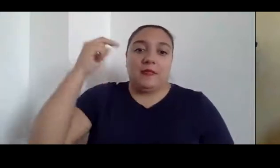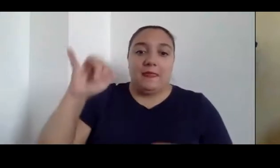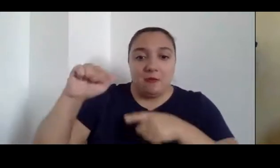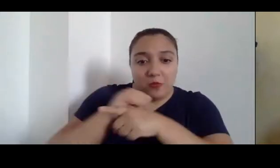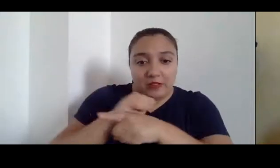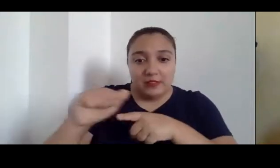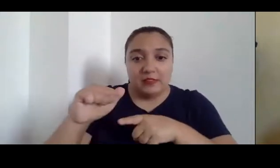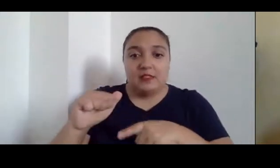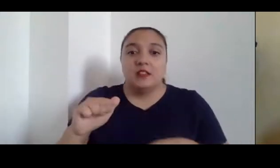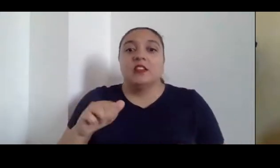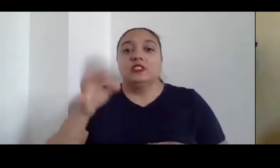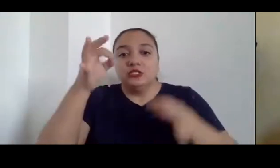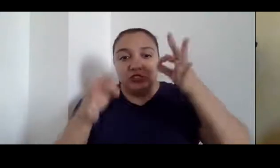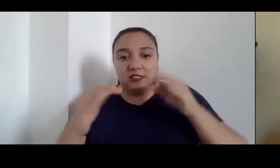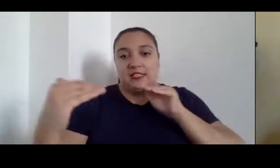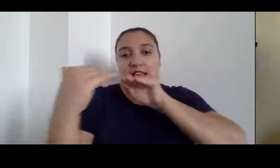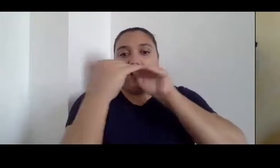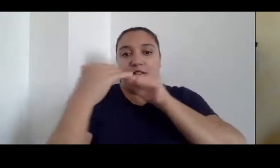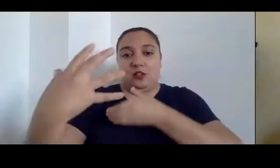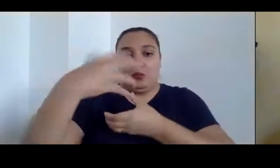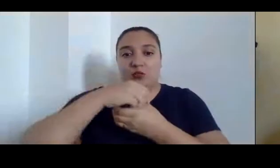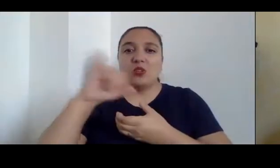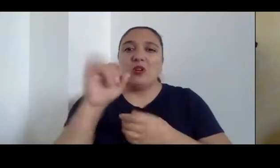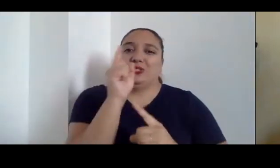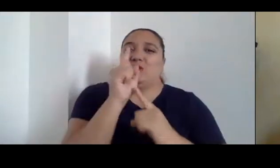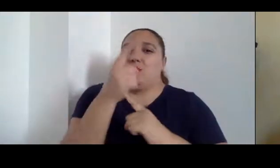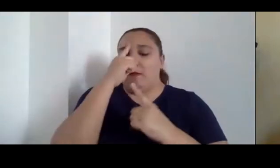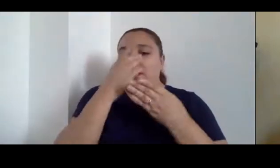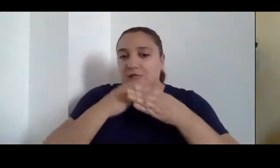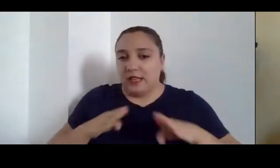will also like to take a moment of silence in remembrance of victims of COVID-19 around